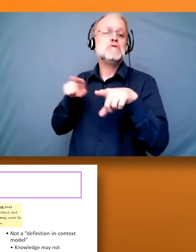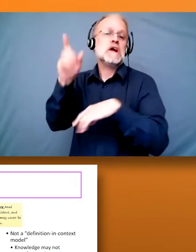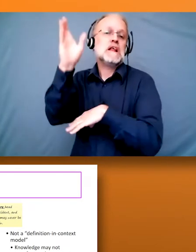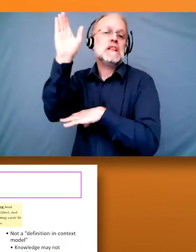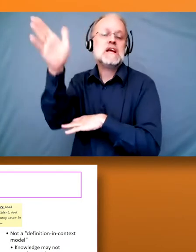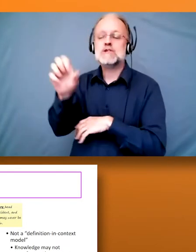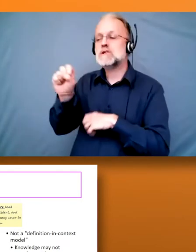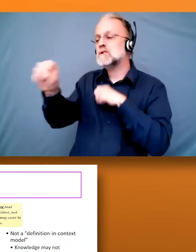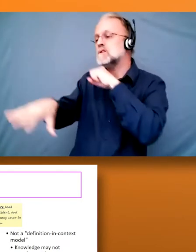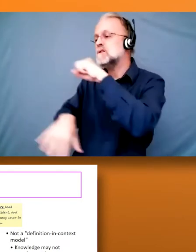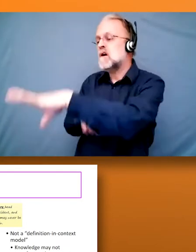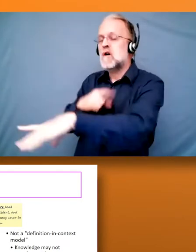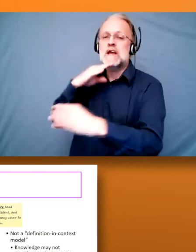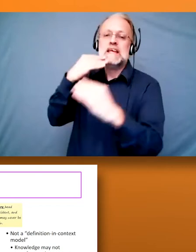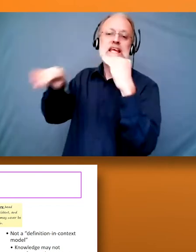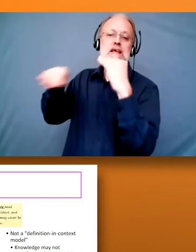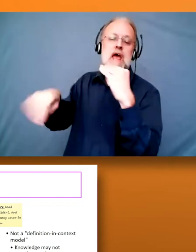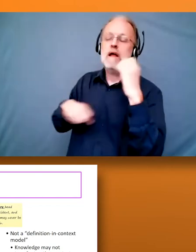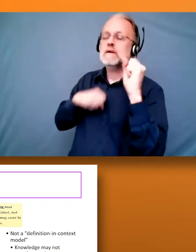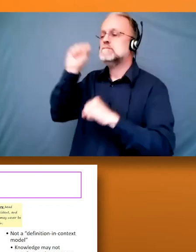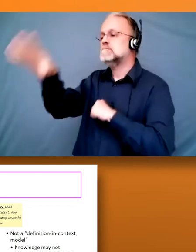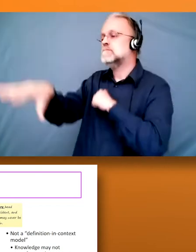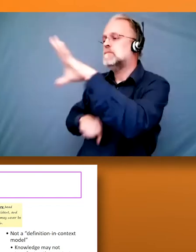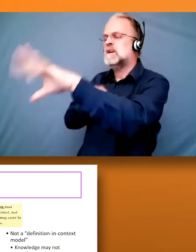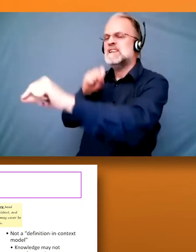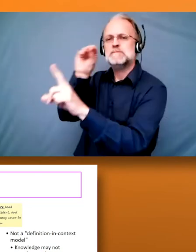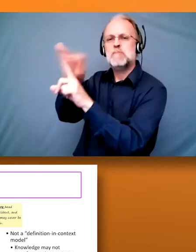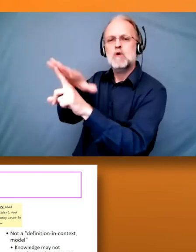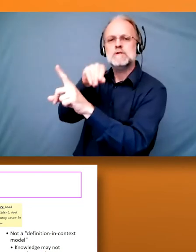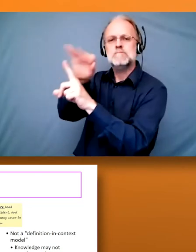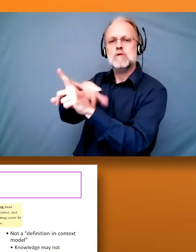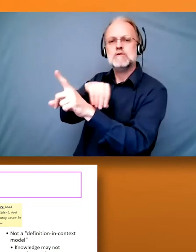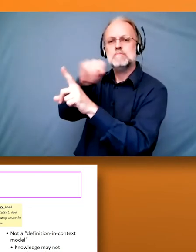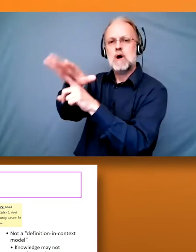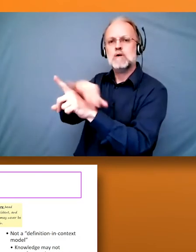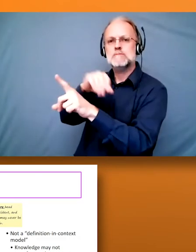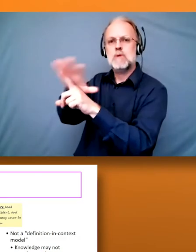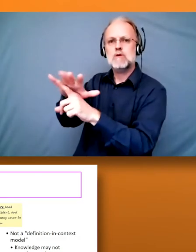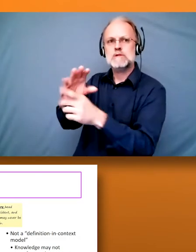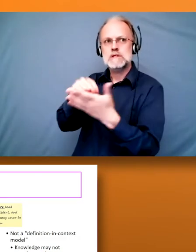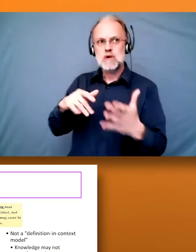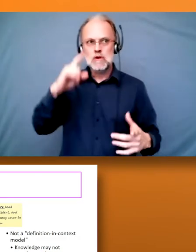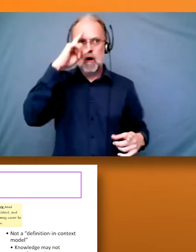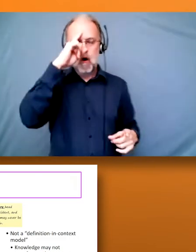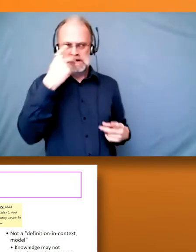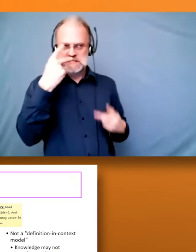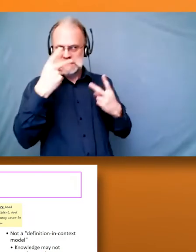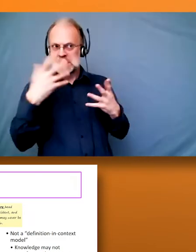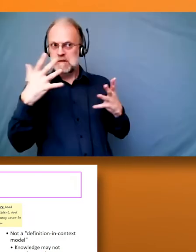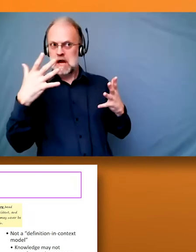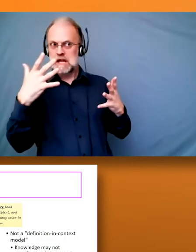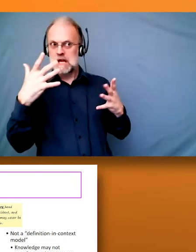in just your lecture or your email or whatever, even if you're just exposing them to it, the better off you'll be.